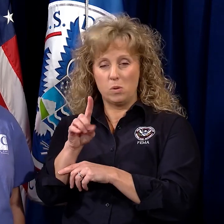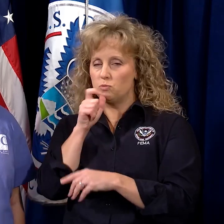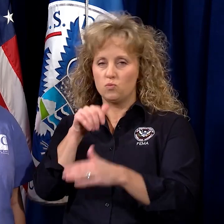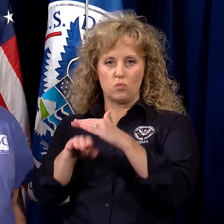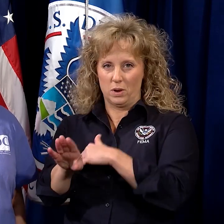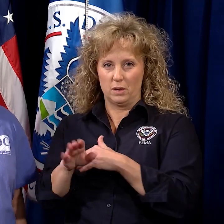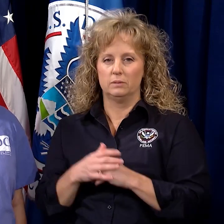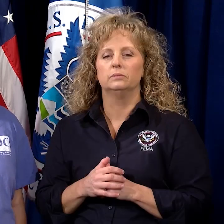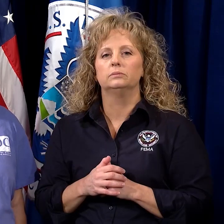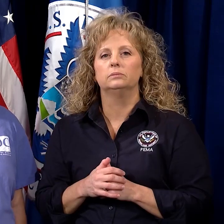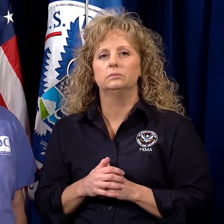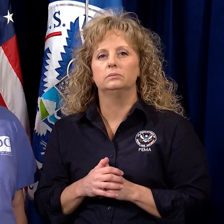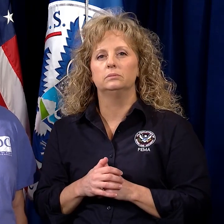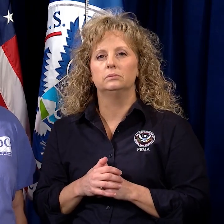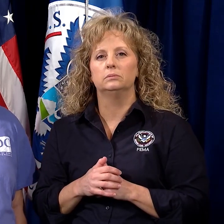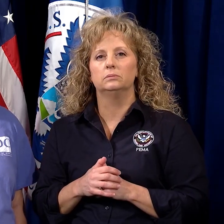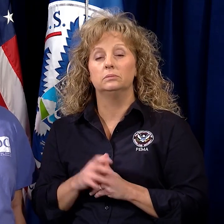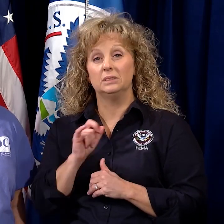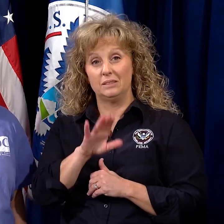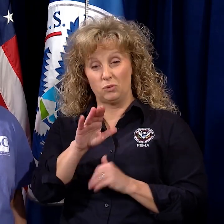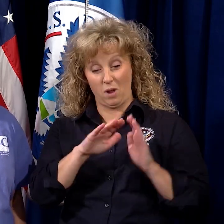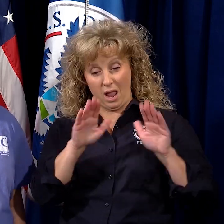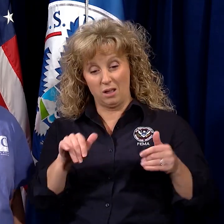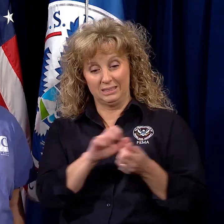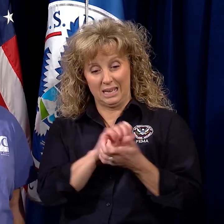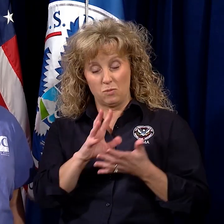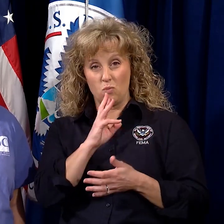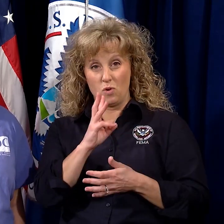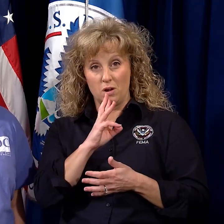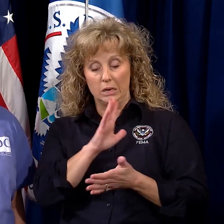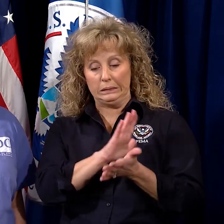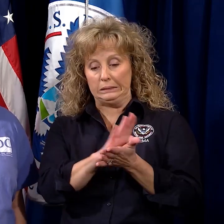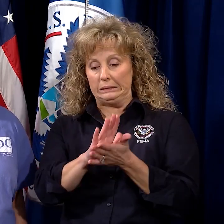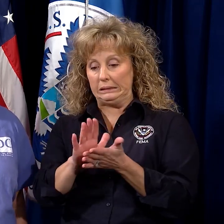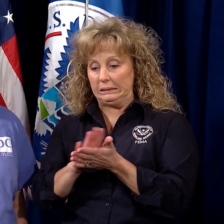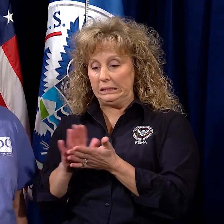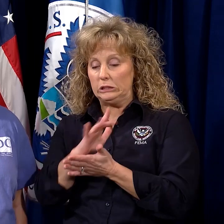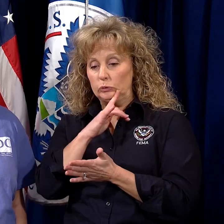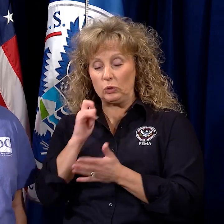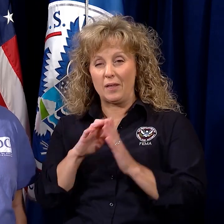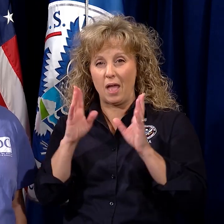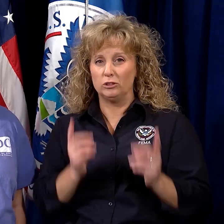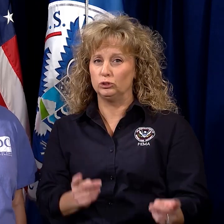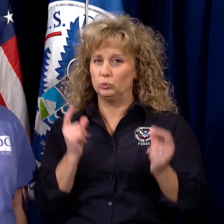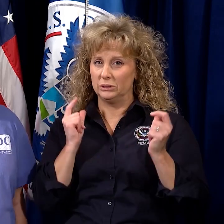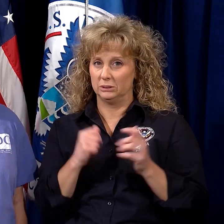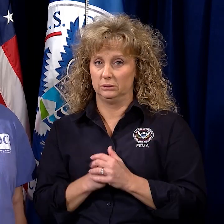If your house is damaged by water, clean up and dry out your house quickly.